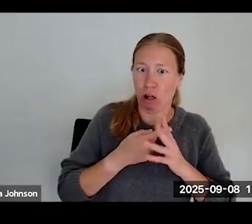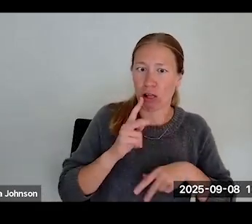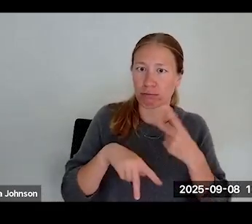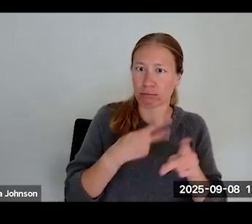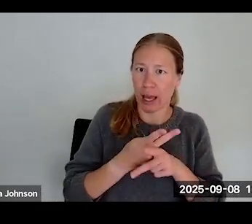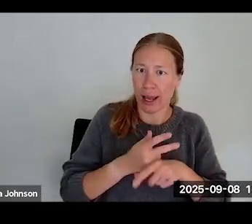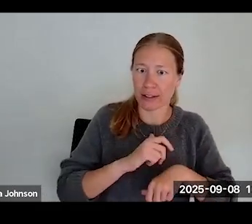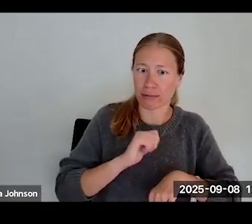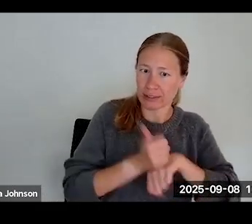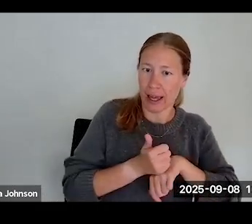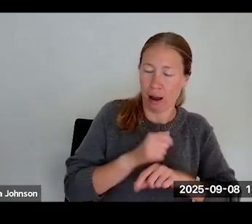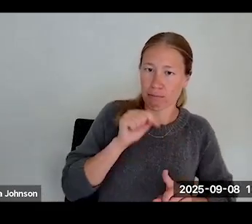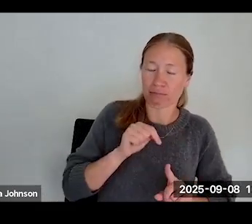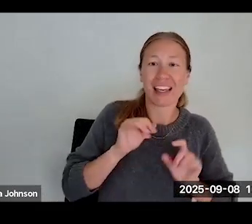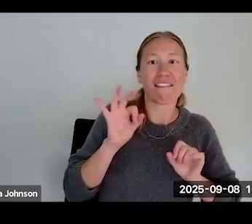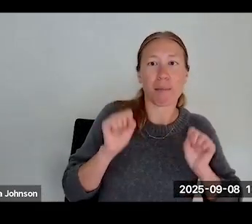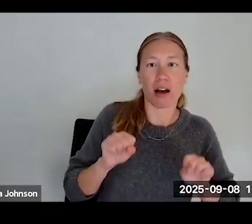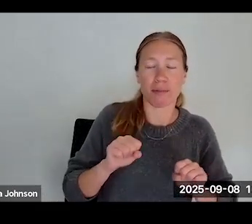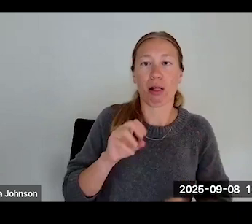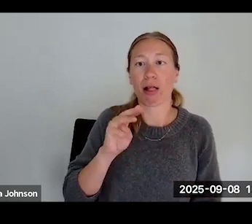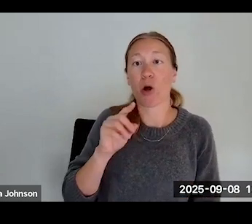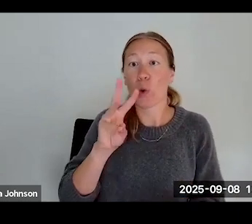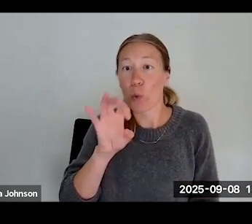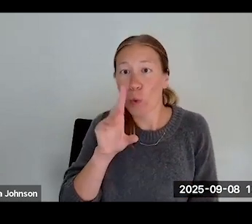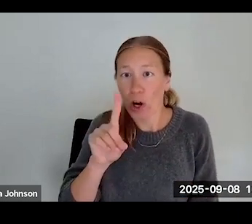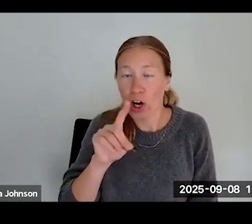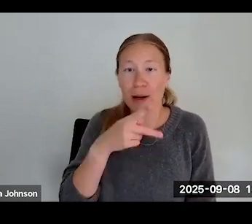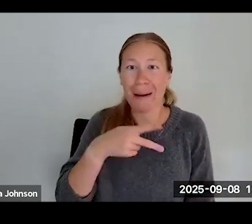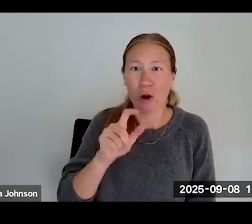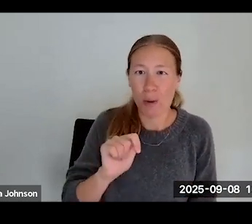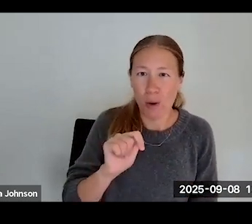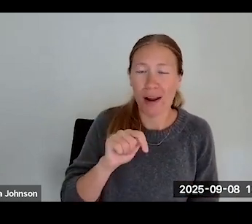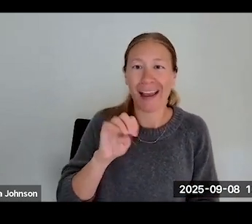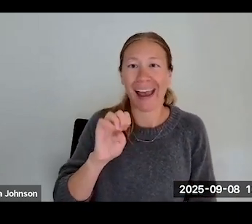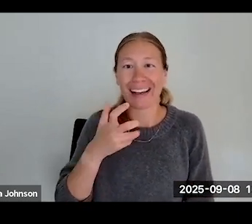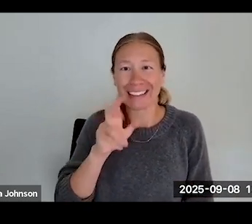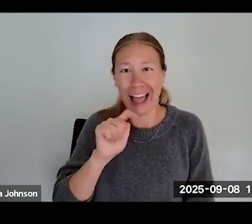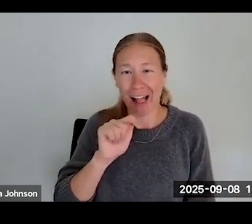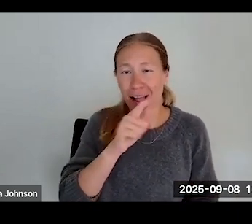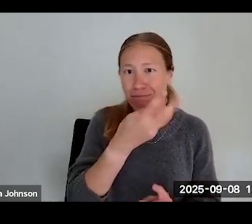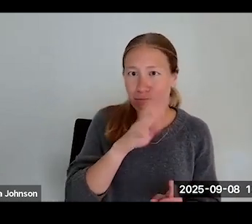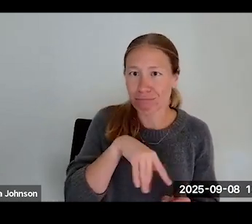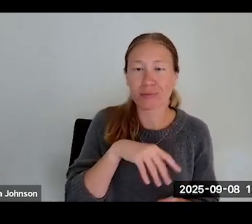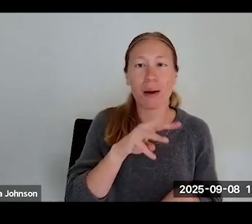So this may include Word format, PowerPoint, Excel, or Google Docs, Slides, or Sheets formats.